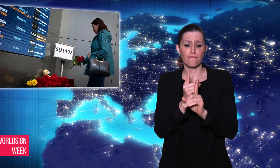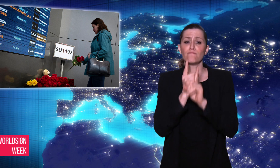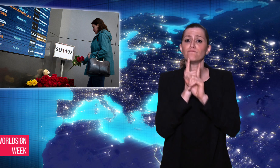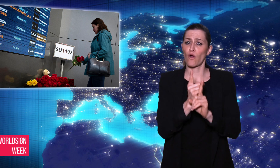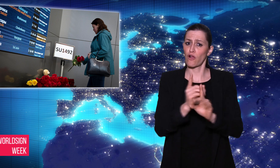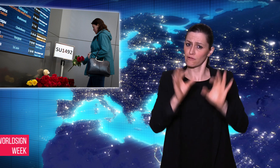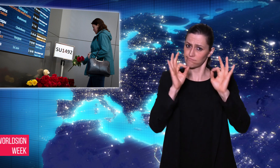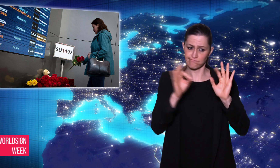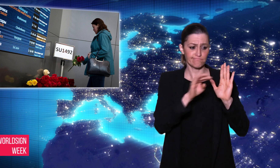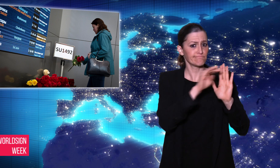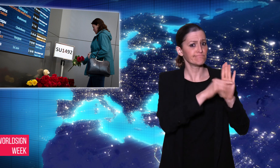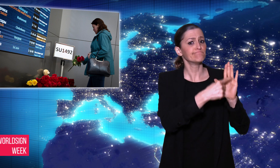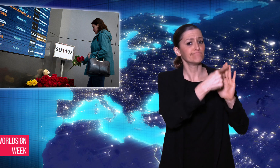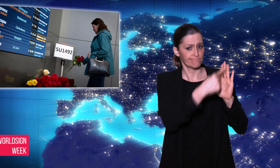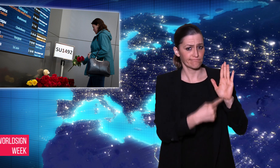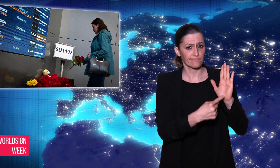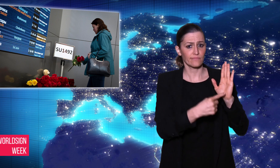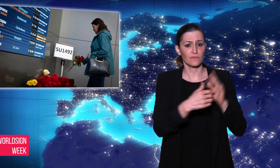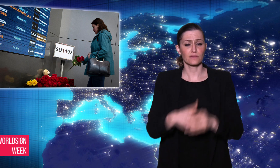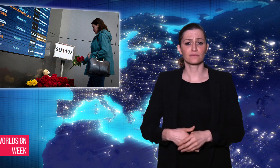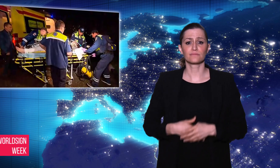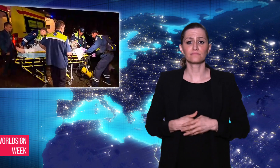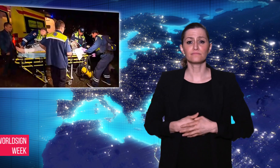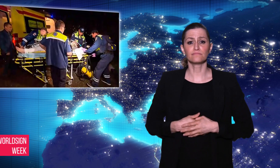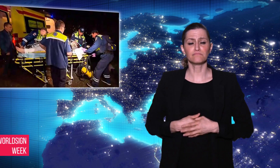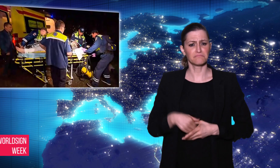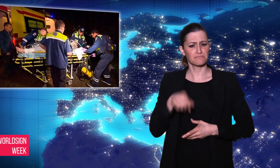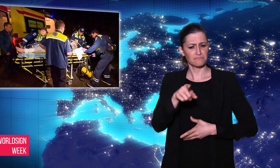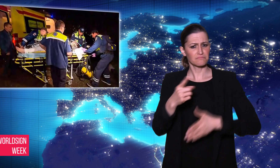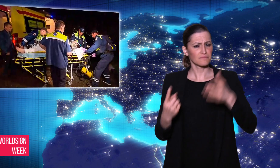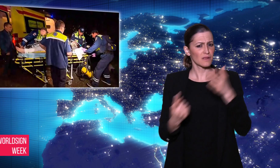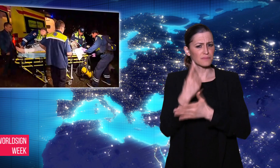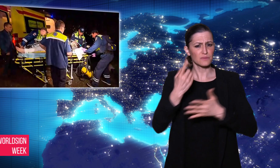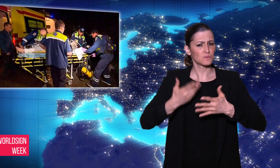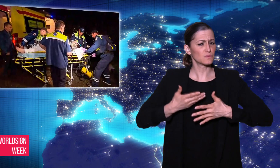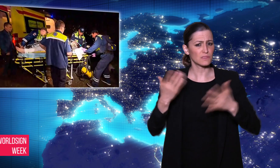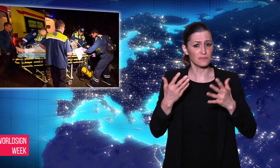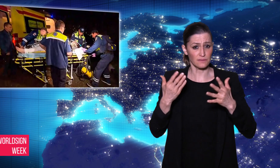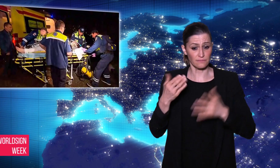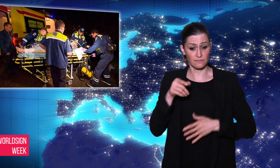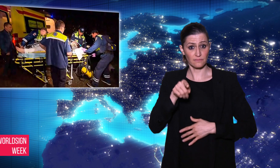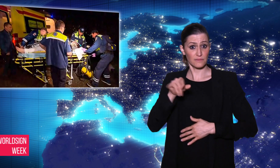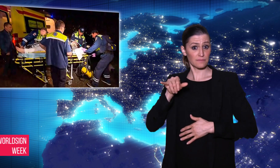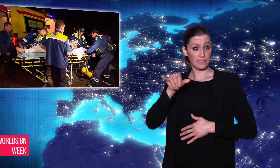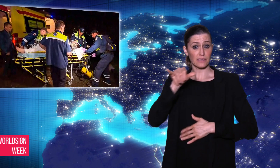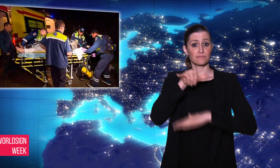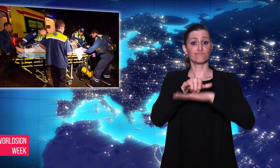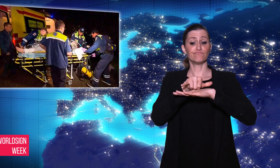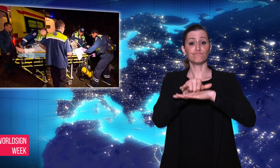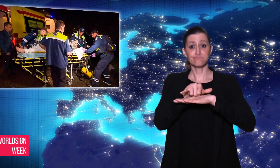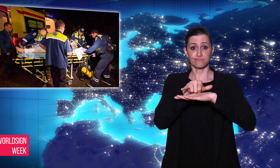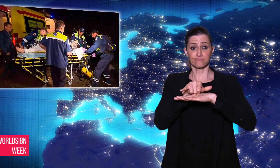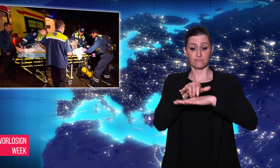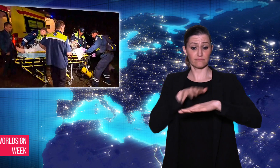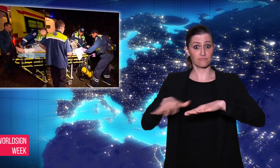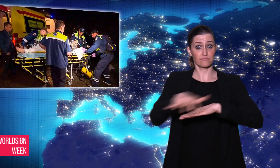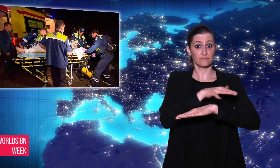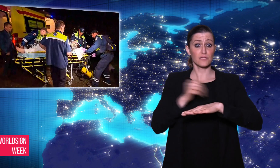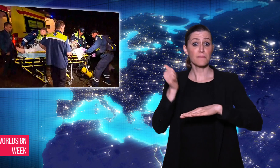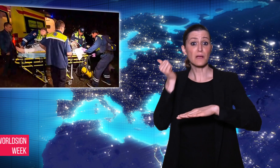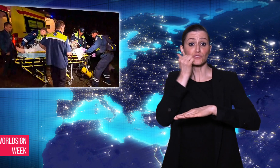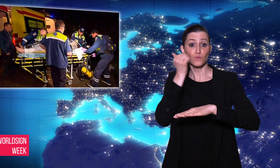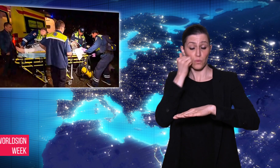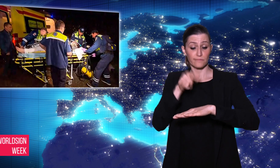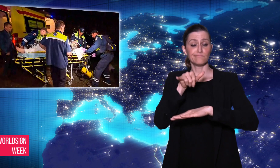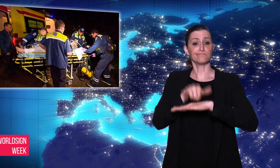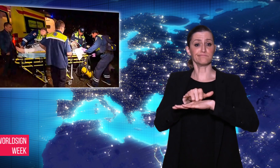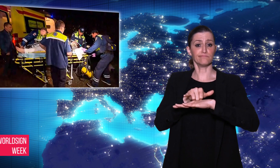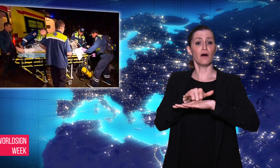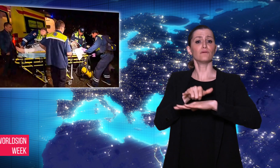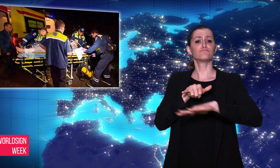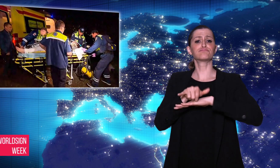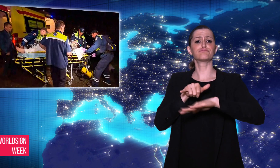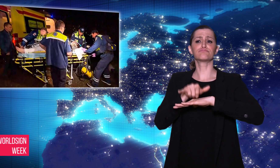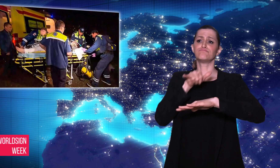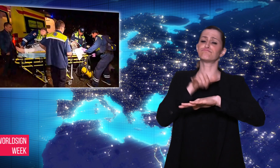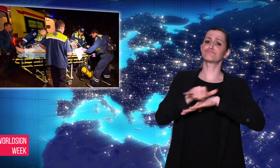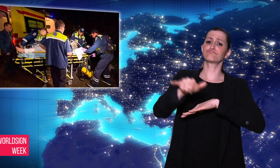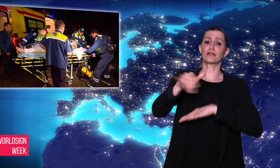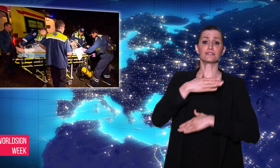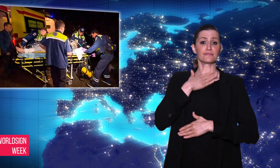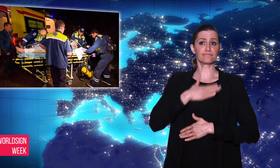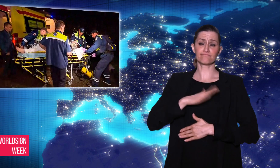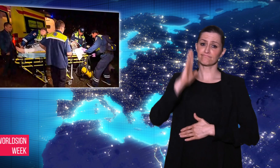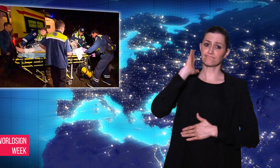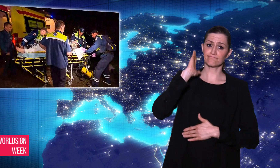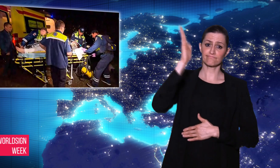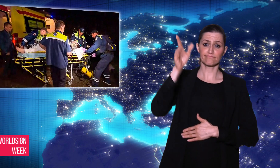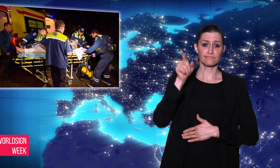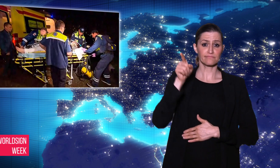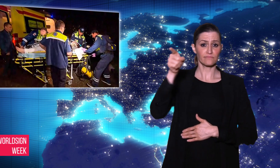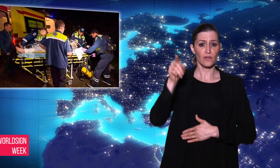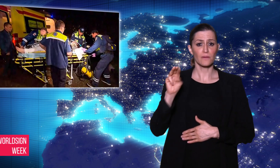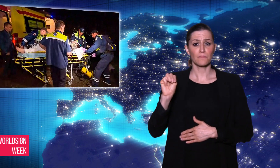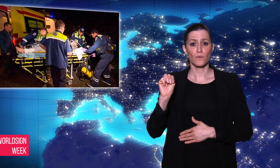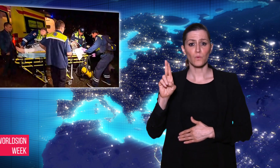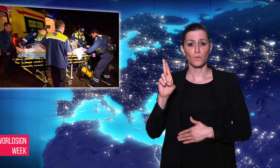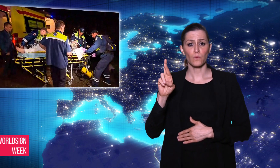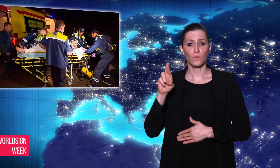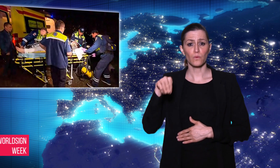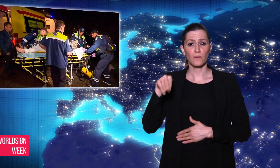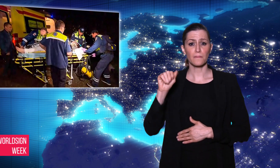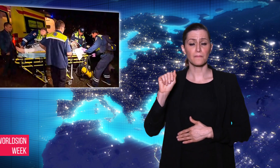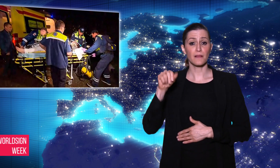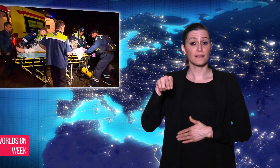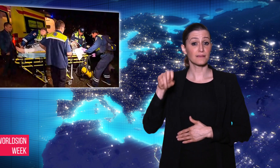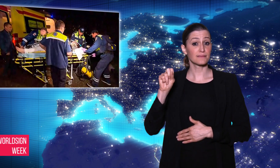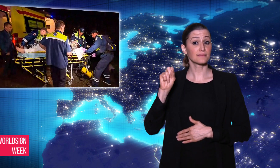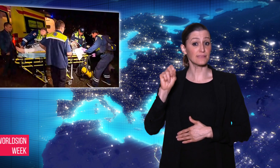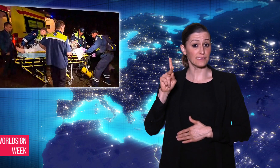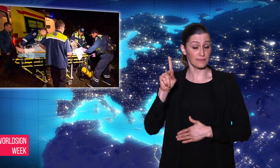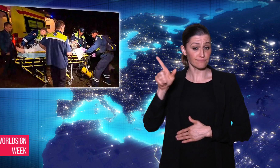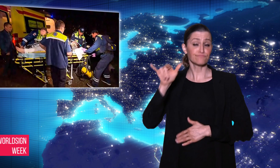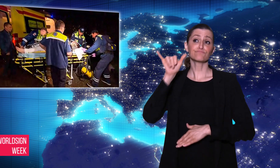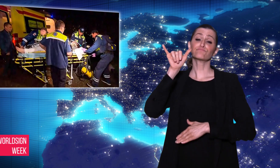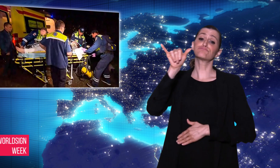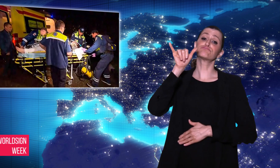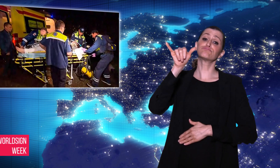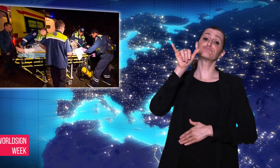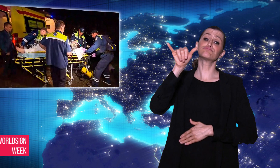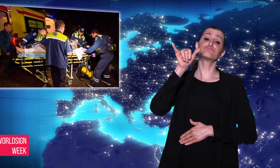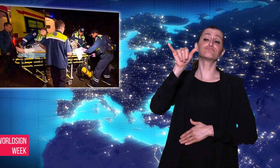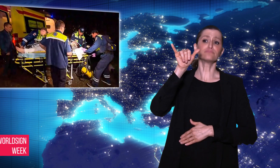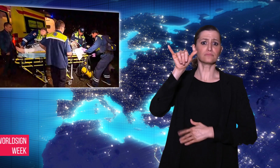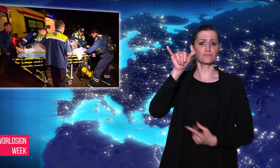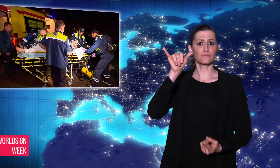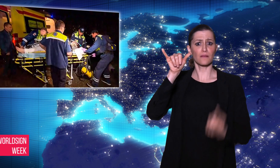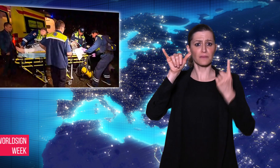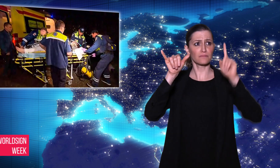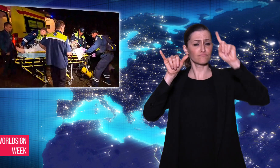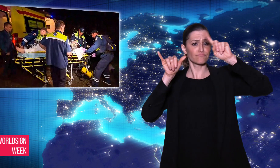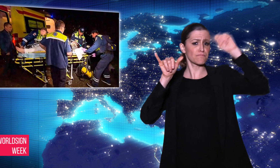The plane was heading for Murmansk from Moscow when a lightning struck